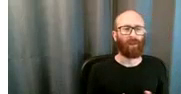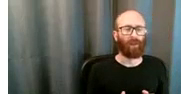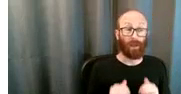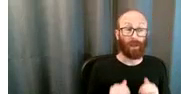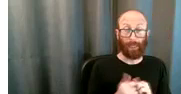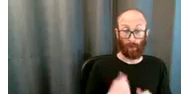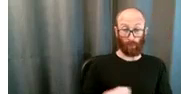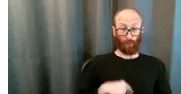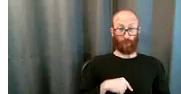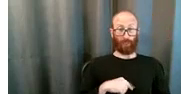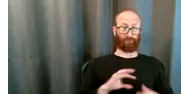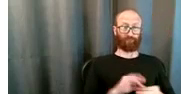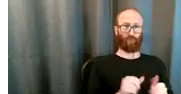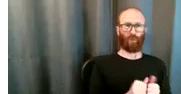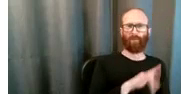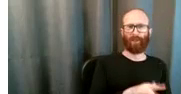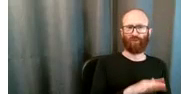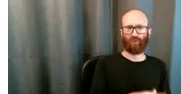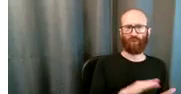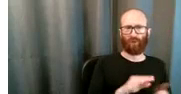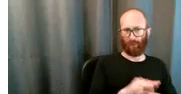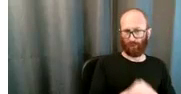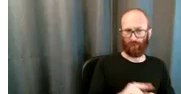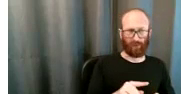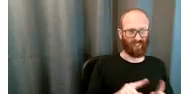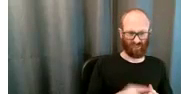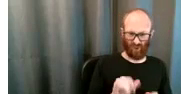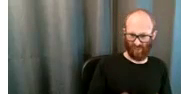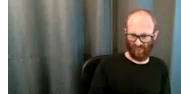to think more about how we start those conversations earlier, even though that's